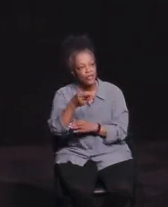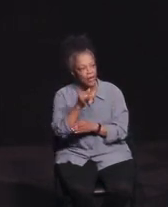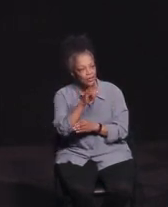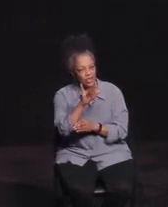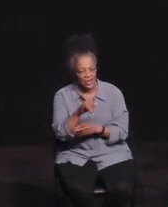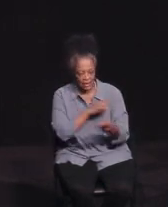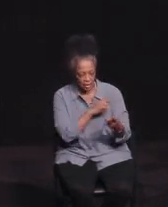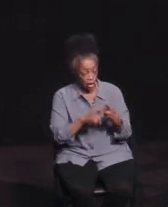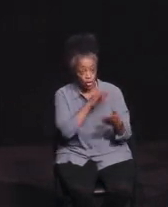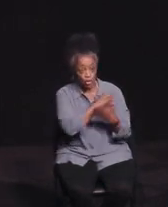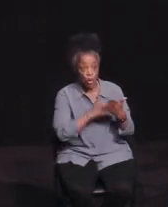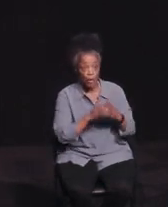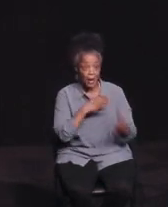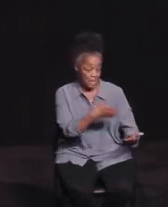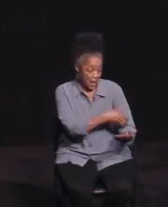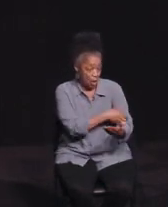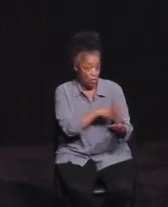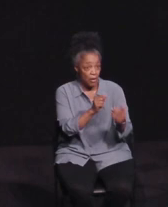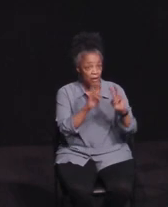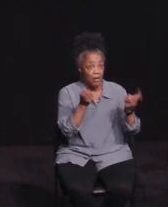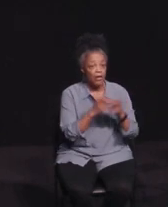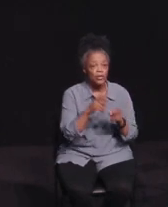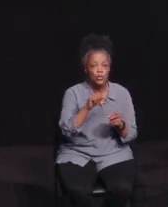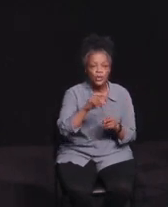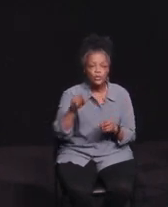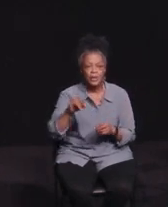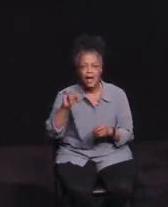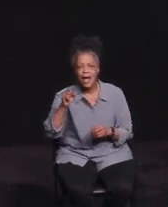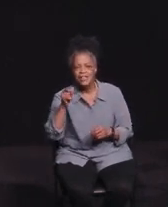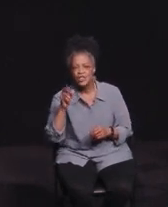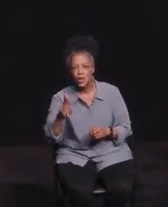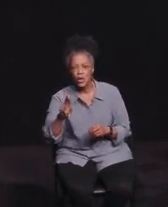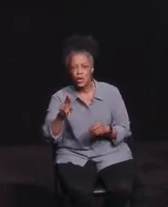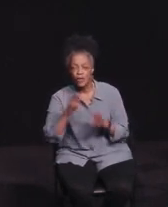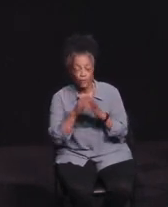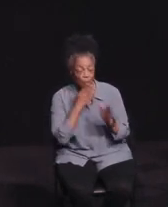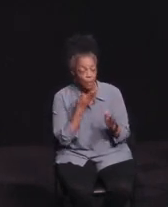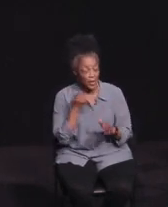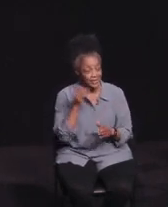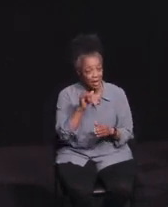winner of the 2020 Eisner Award for best anthology; and "COVID